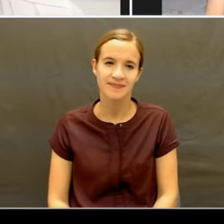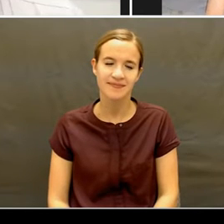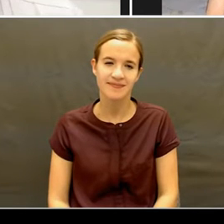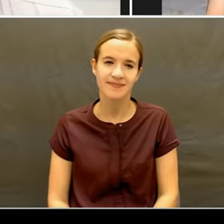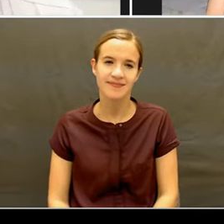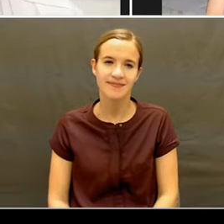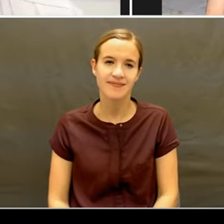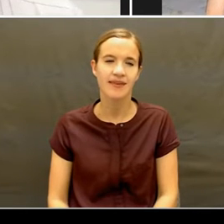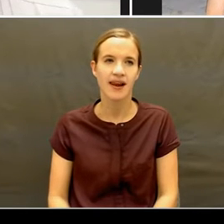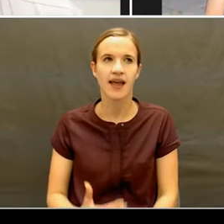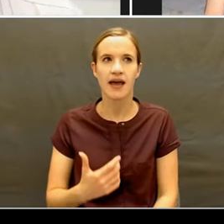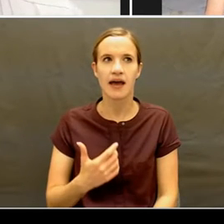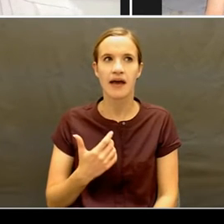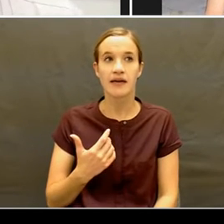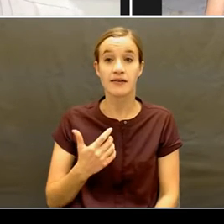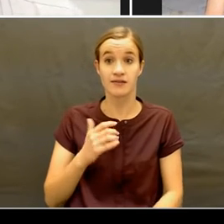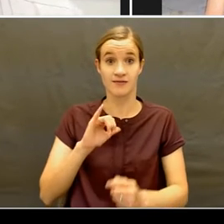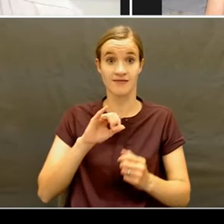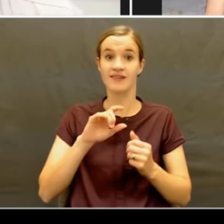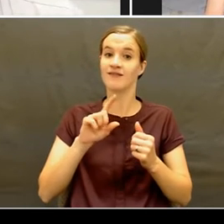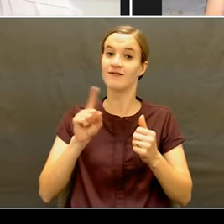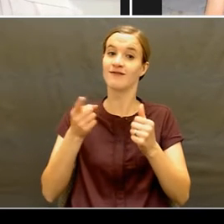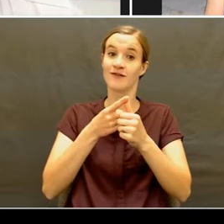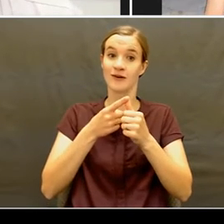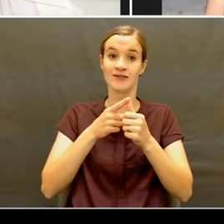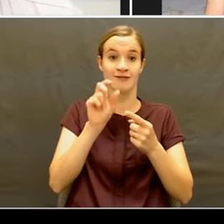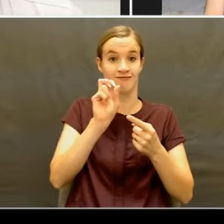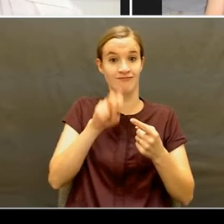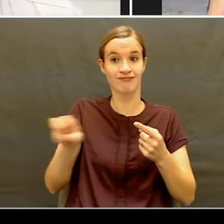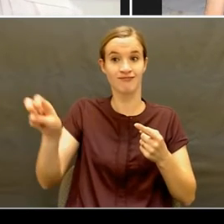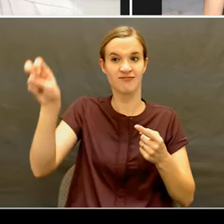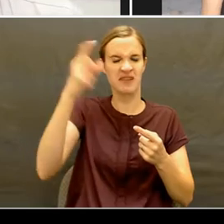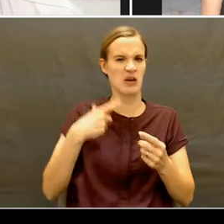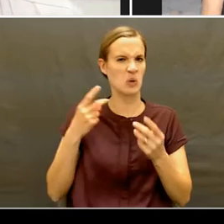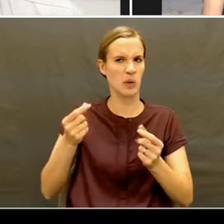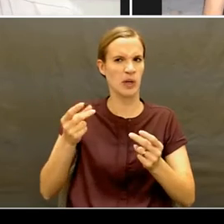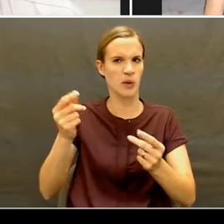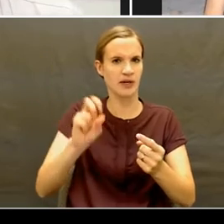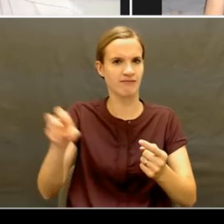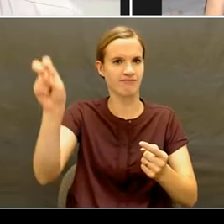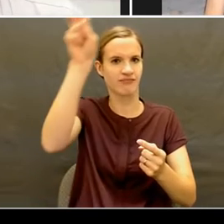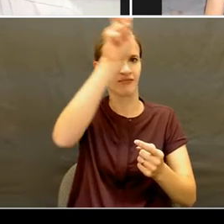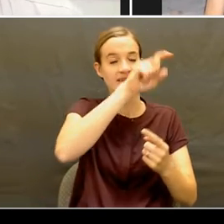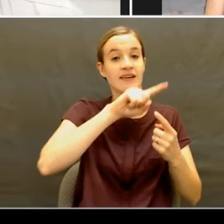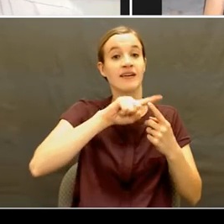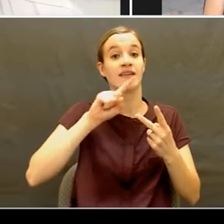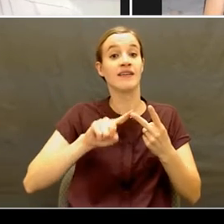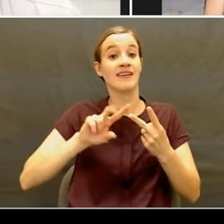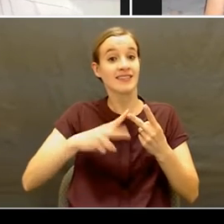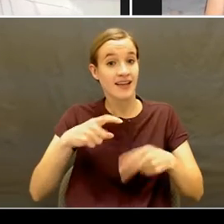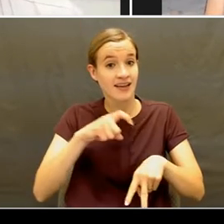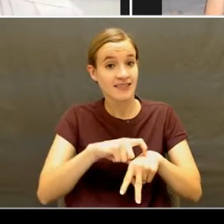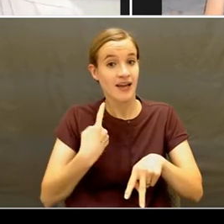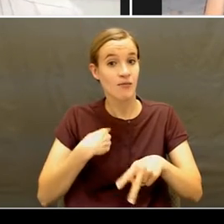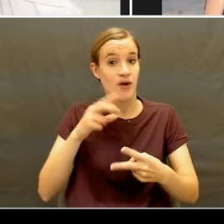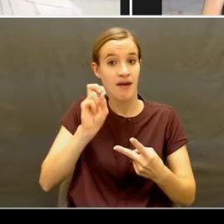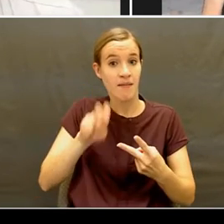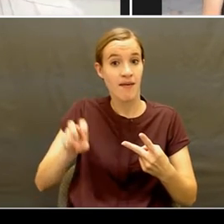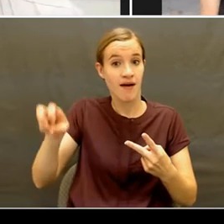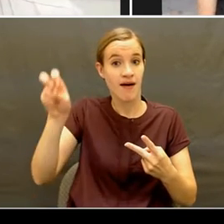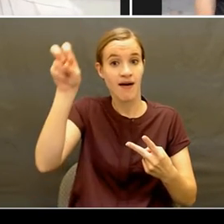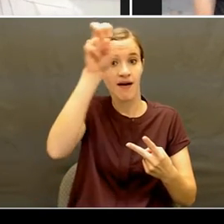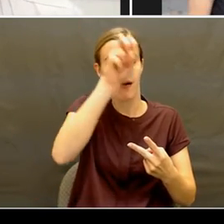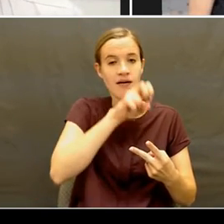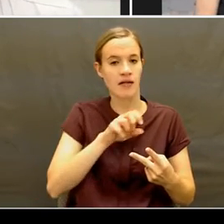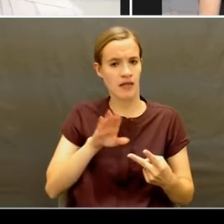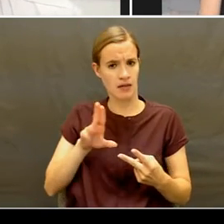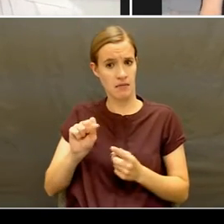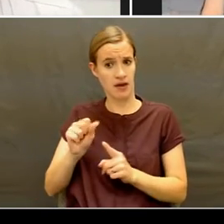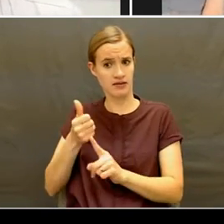On the second round, I had the bus is accessible. So I had people with disabilities riding Robin